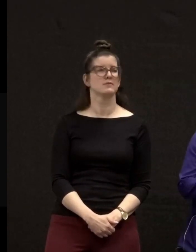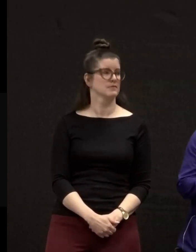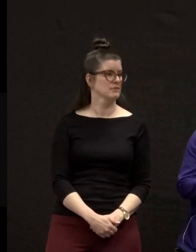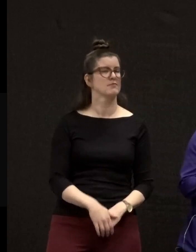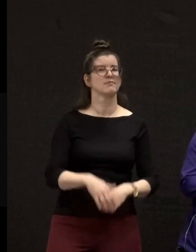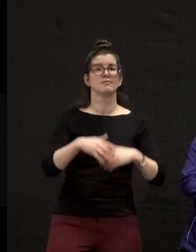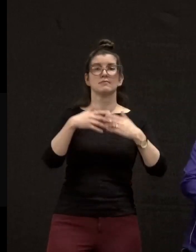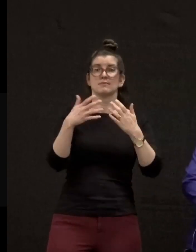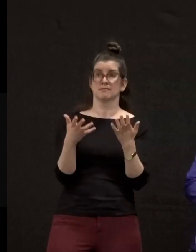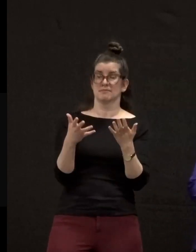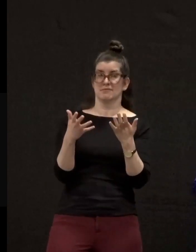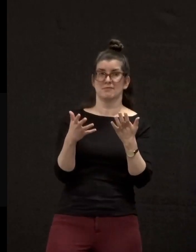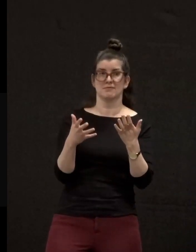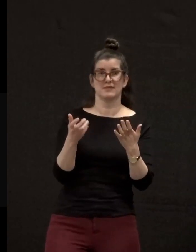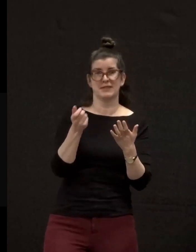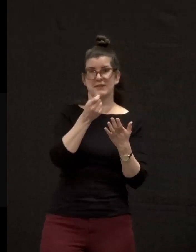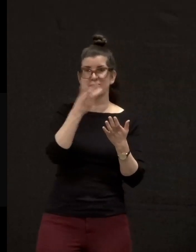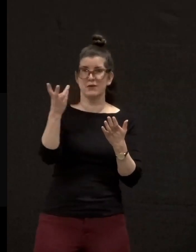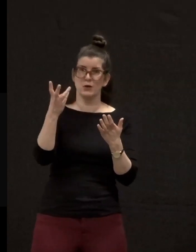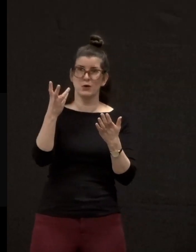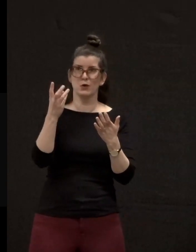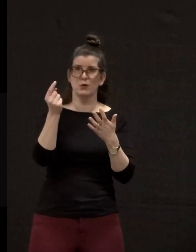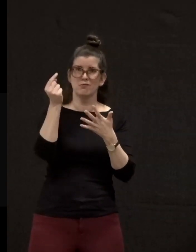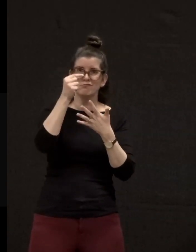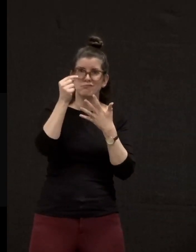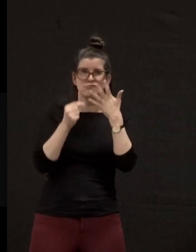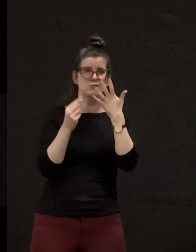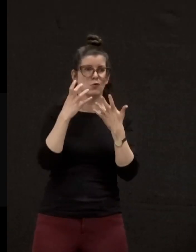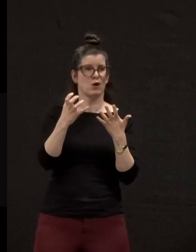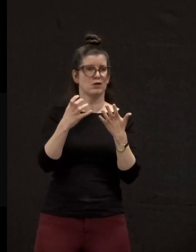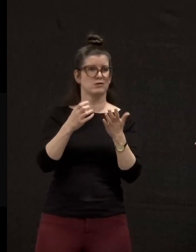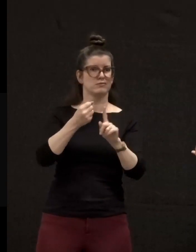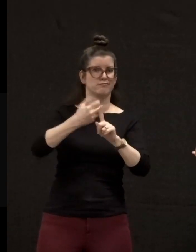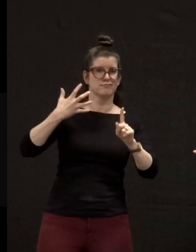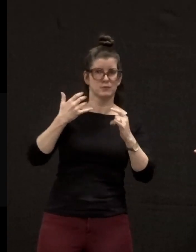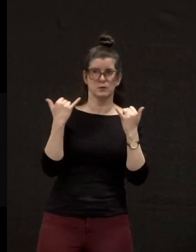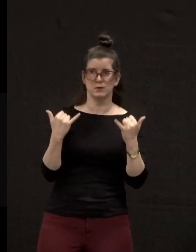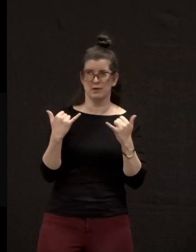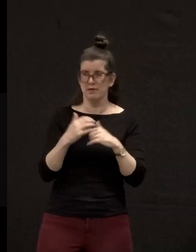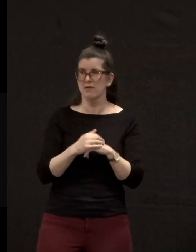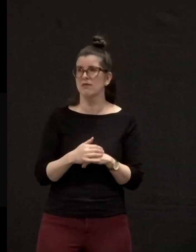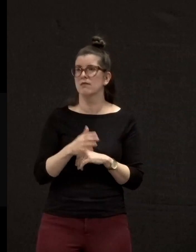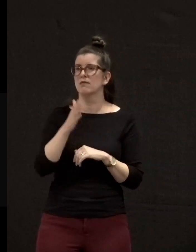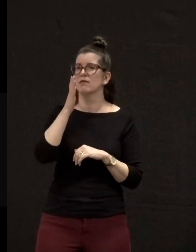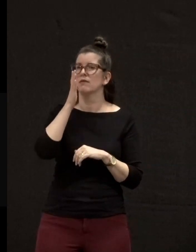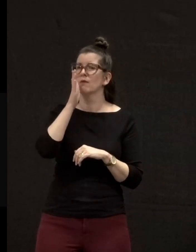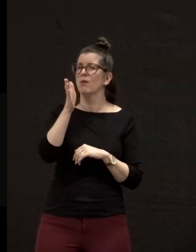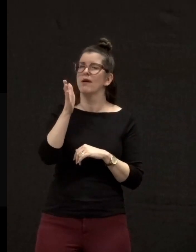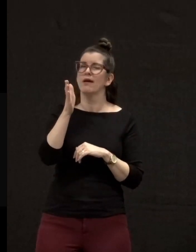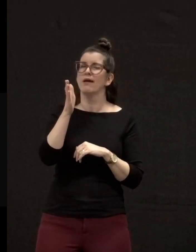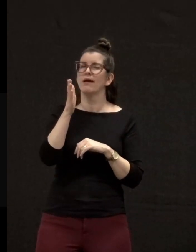So we have a few main areas we wanna cover today. We wanna give just a bit of a background